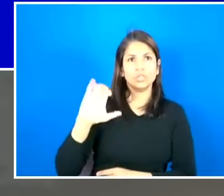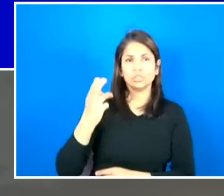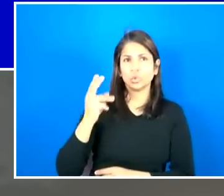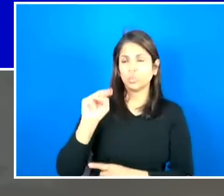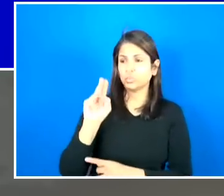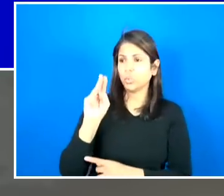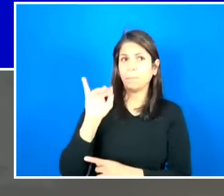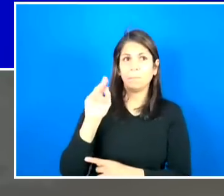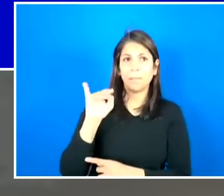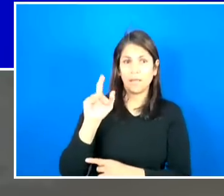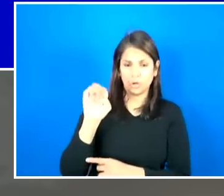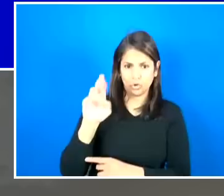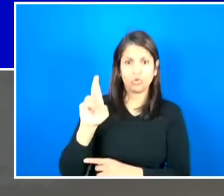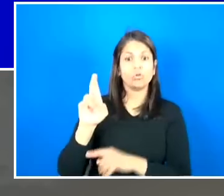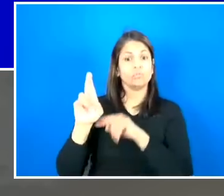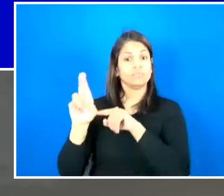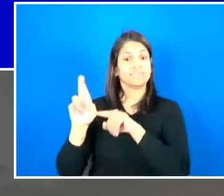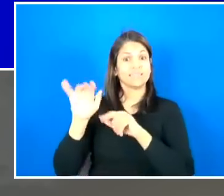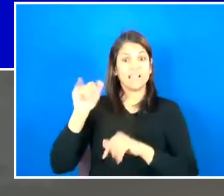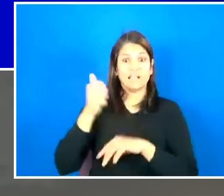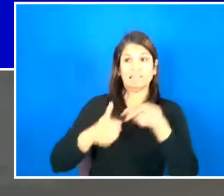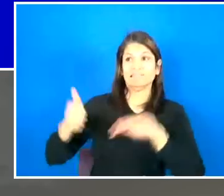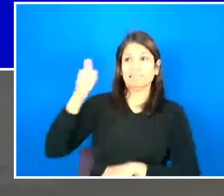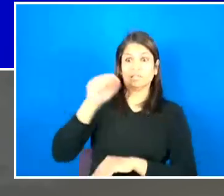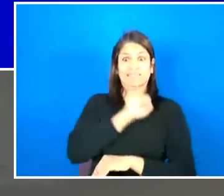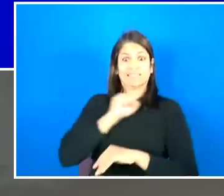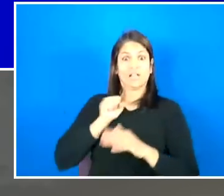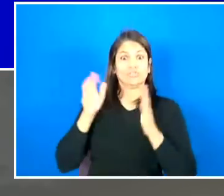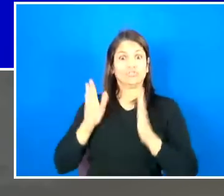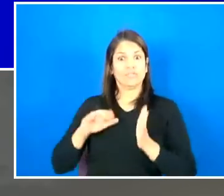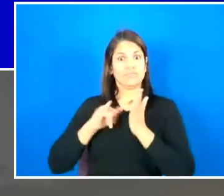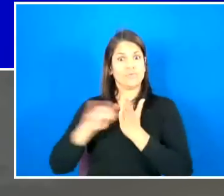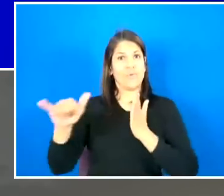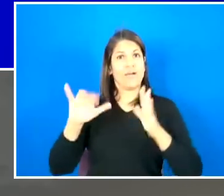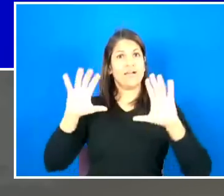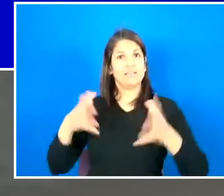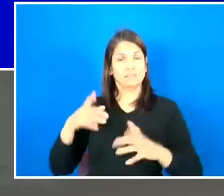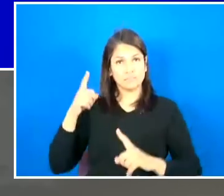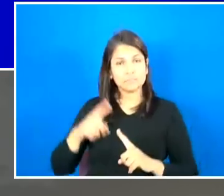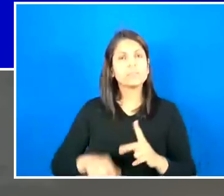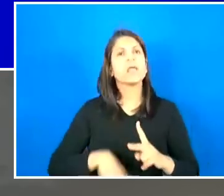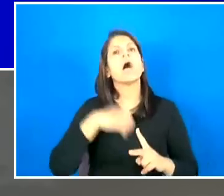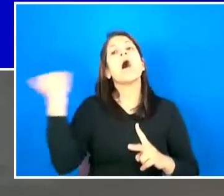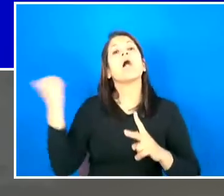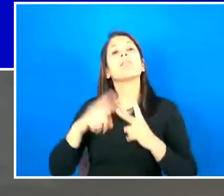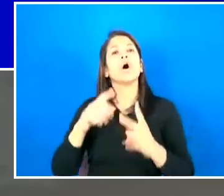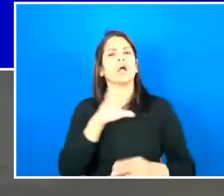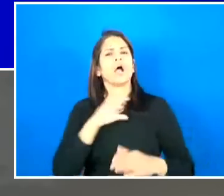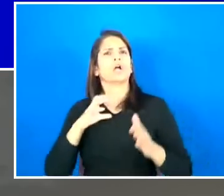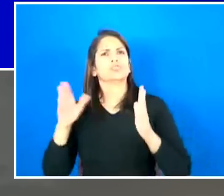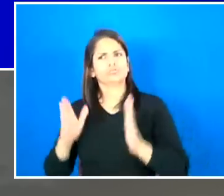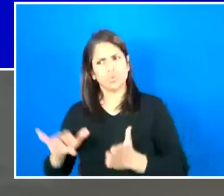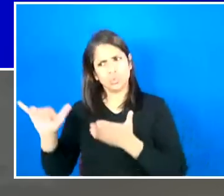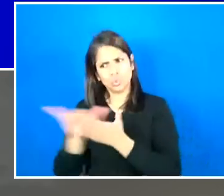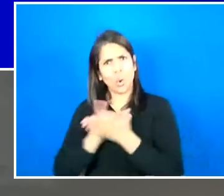COITMMTEFE ORHE T HOUSE OF REPRESENTATIVES FOR THE WHOLE NATION IS NEW YORK CITY'S OWN CONGRESS MEMBER.